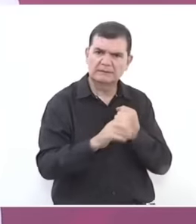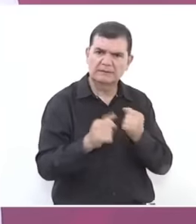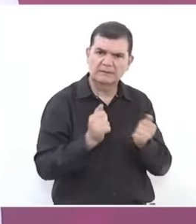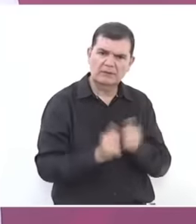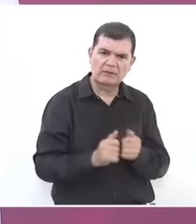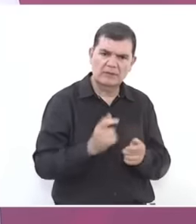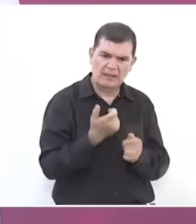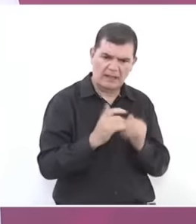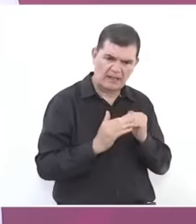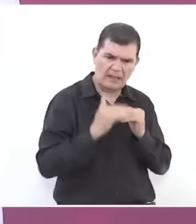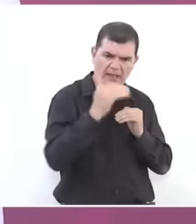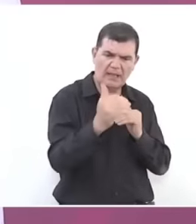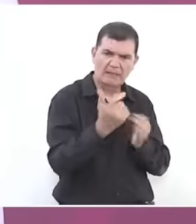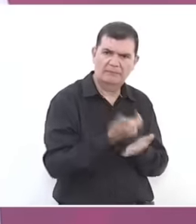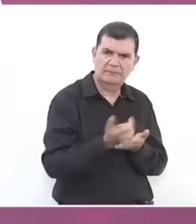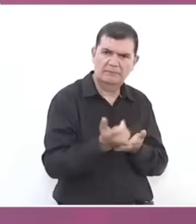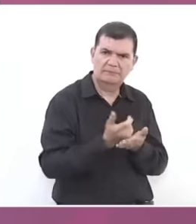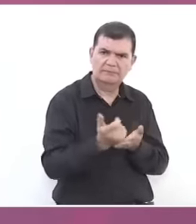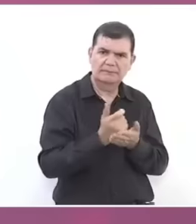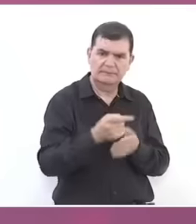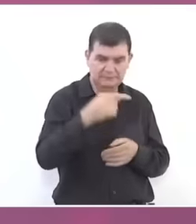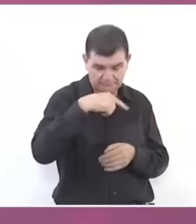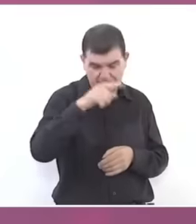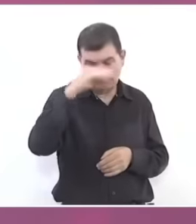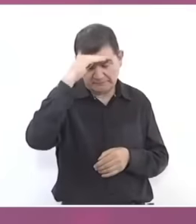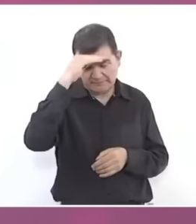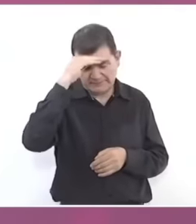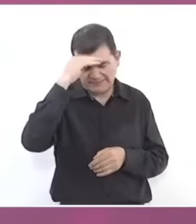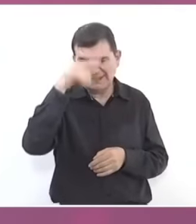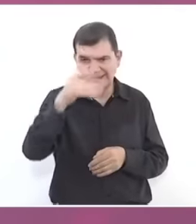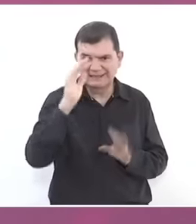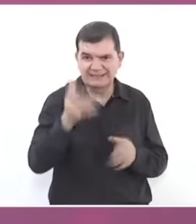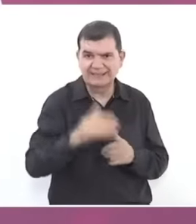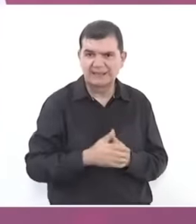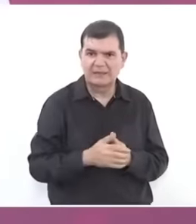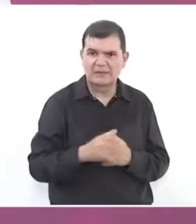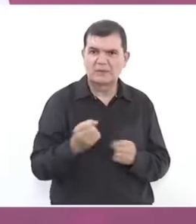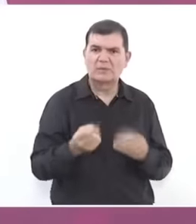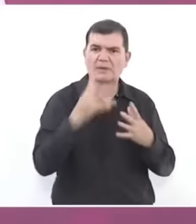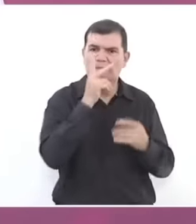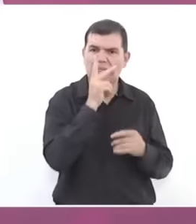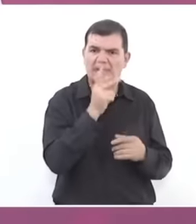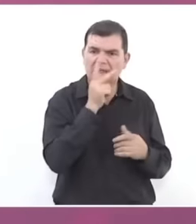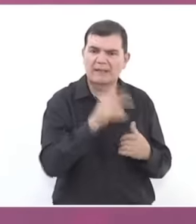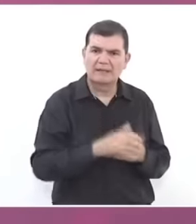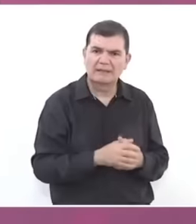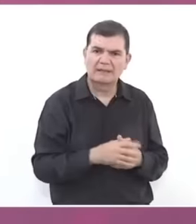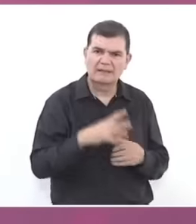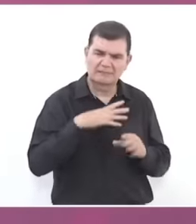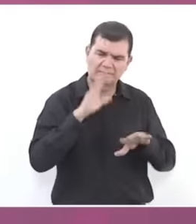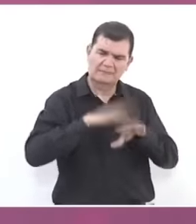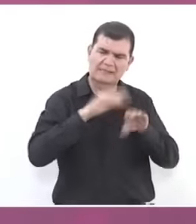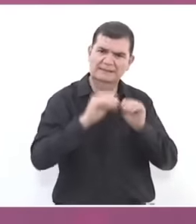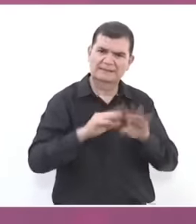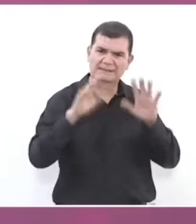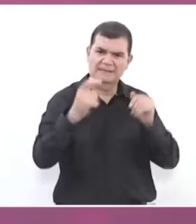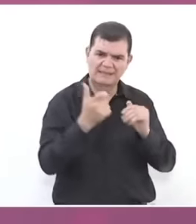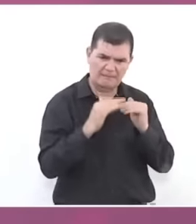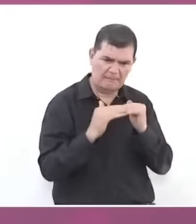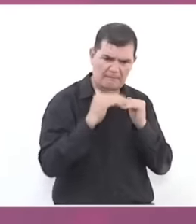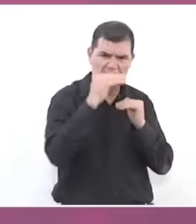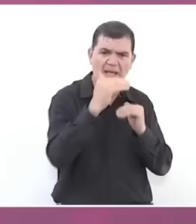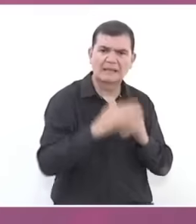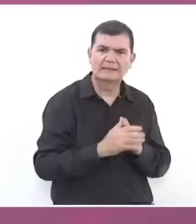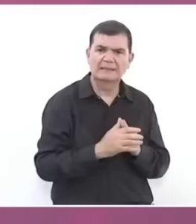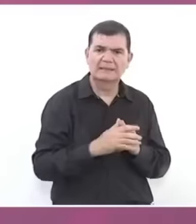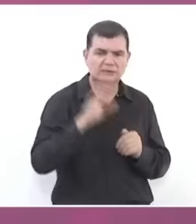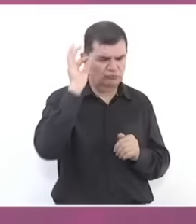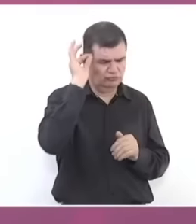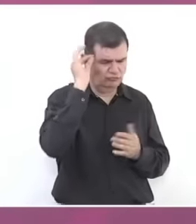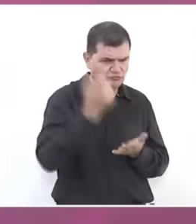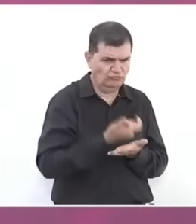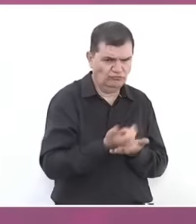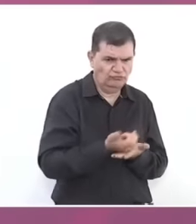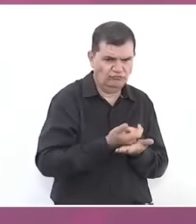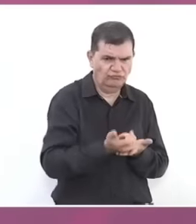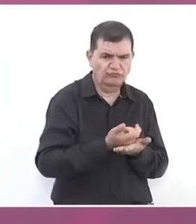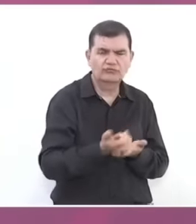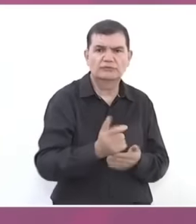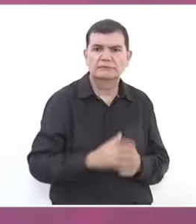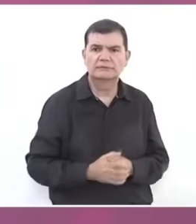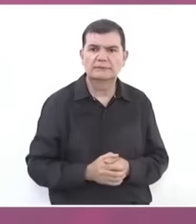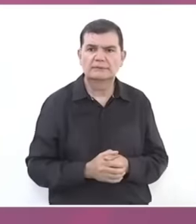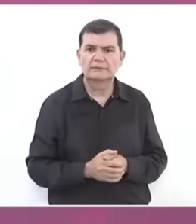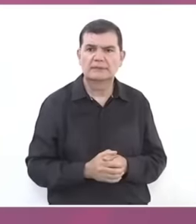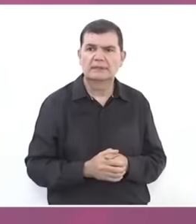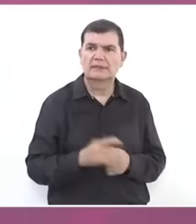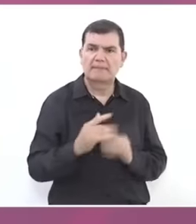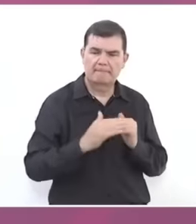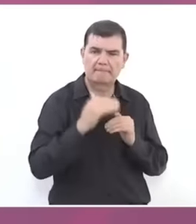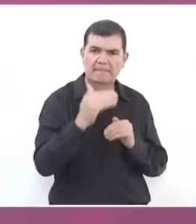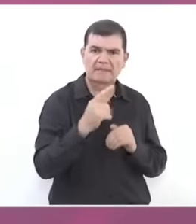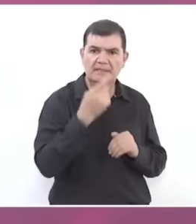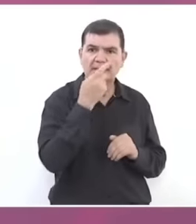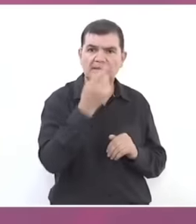Peón be raised. Look, how many words and so clearly that the salary of the Laborer be raised? Peón told Morelos to